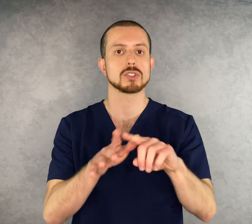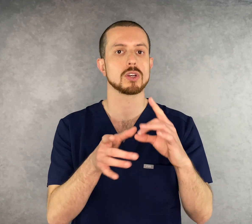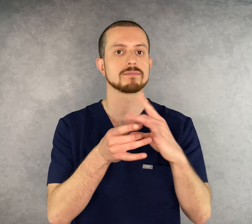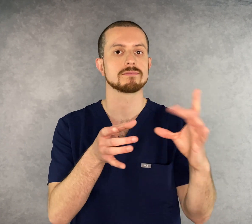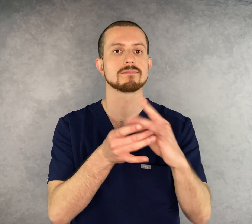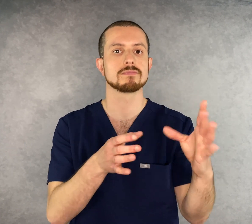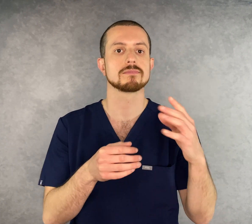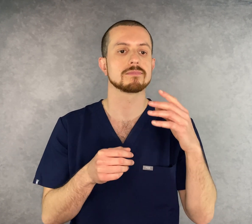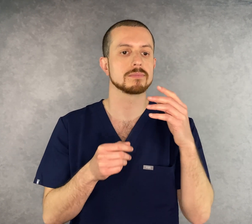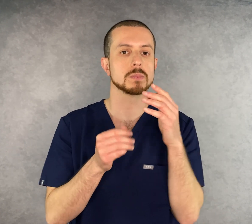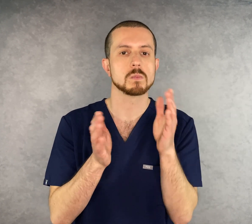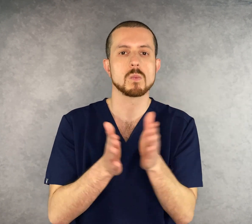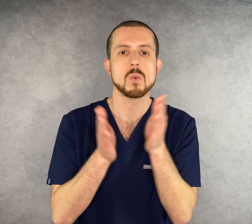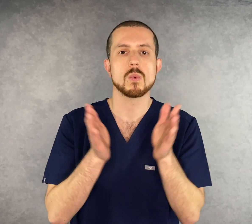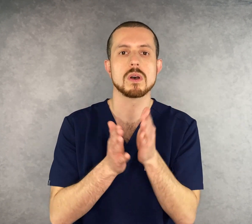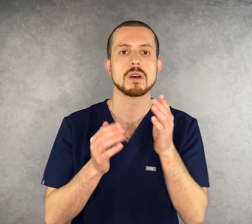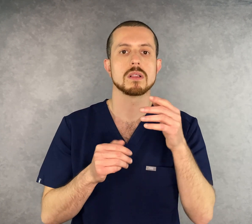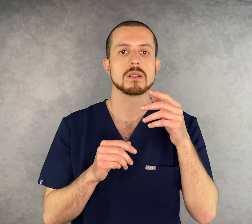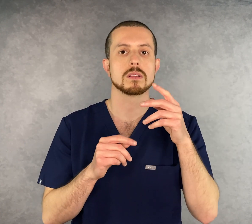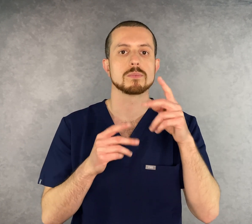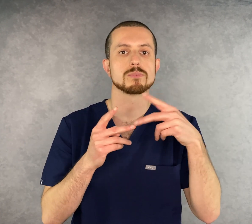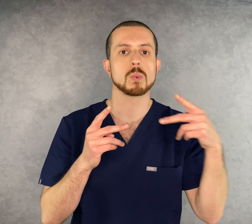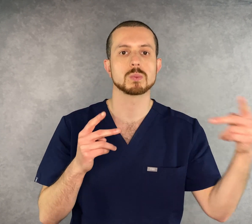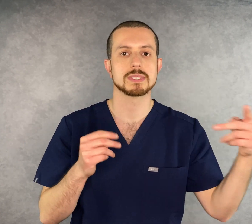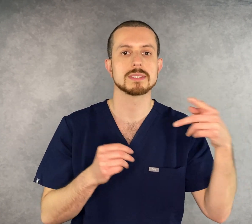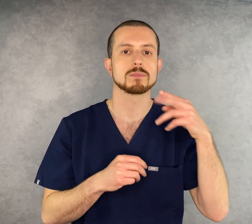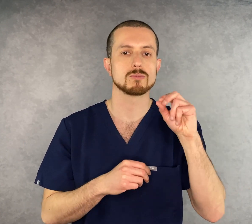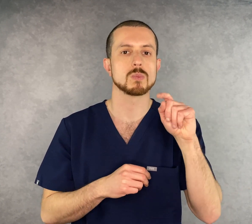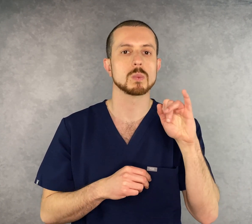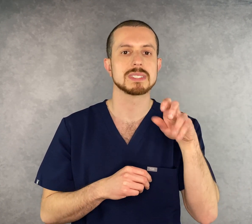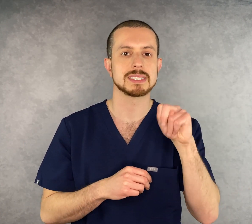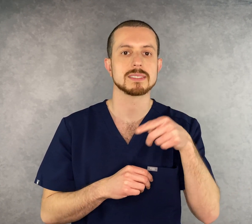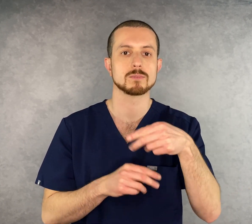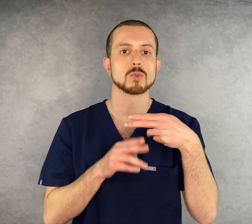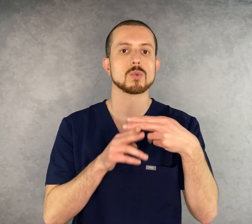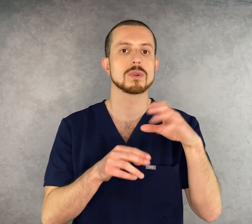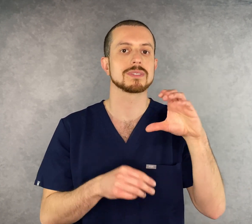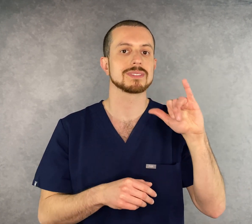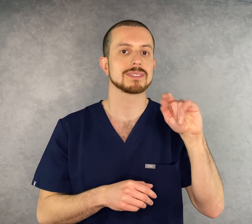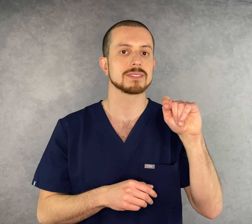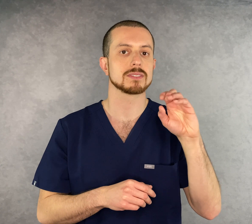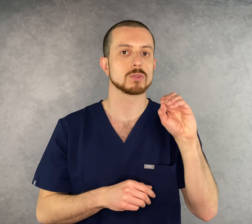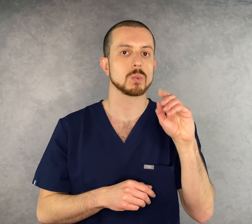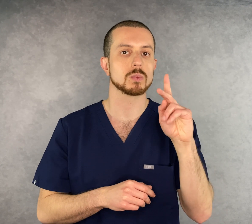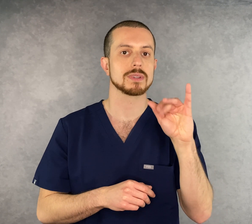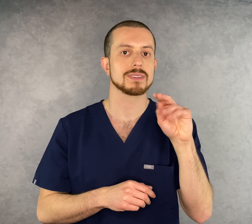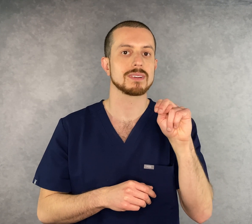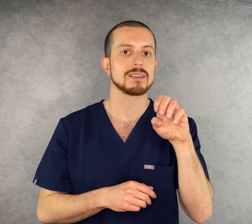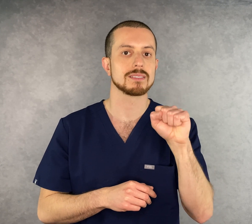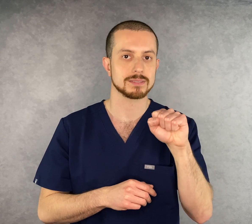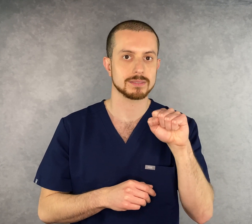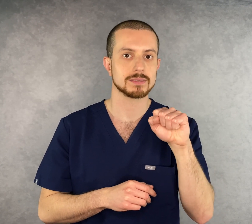start releasing small proteins called cytokines.